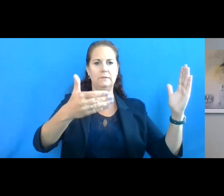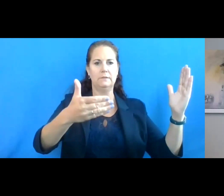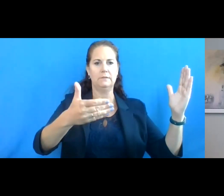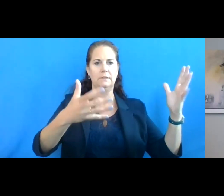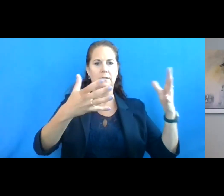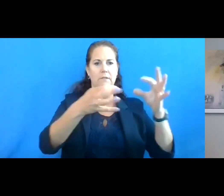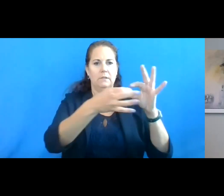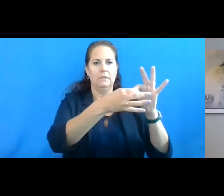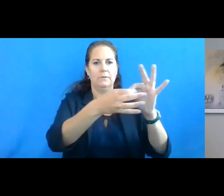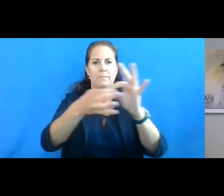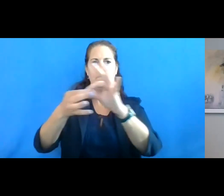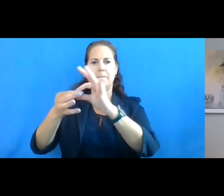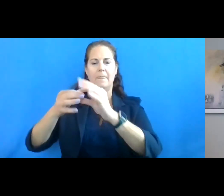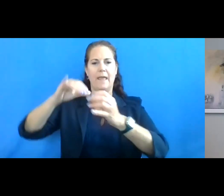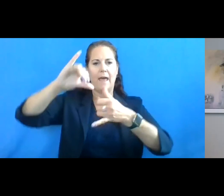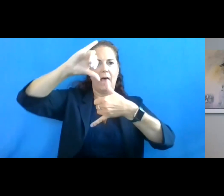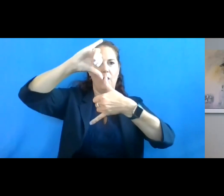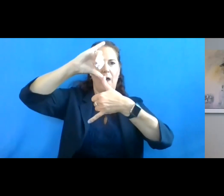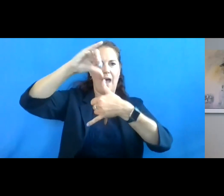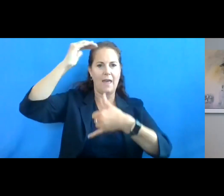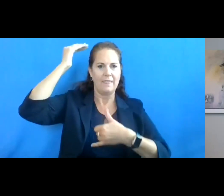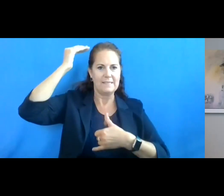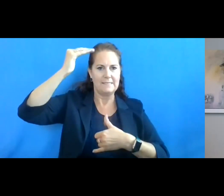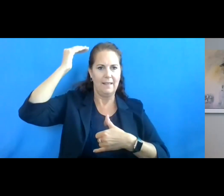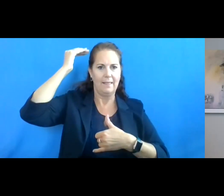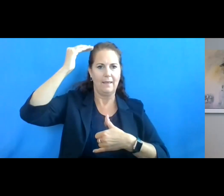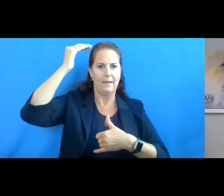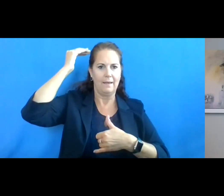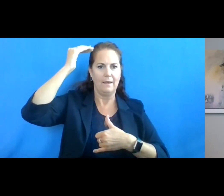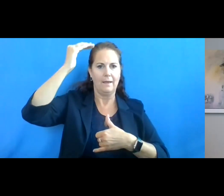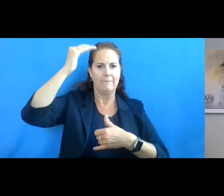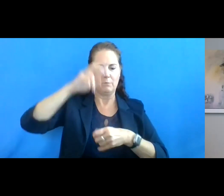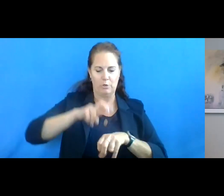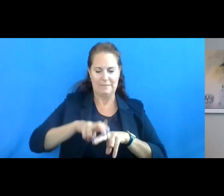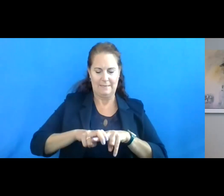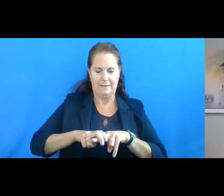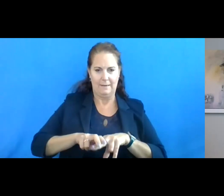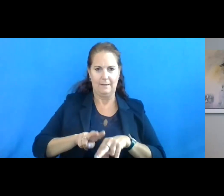How high the ceiling is from where you're seated.